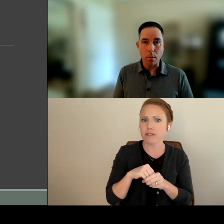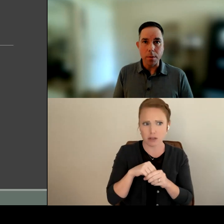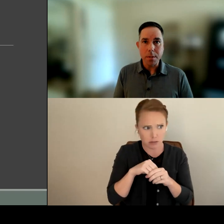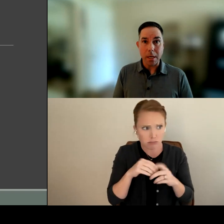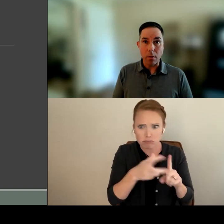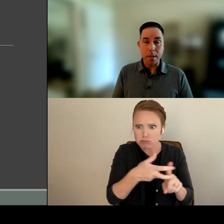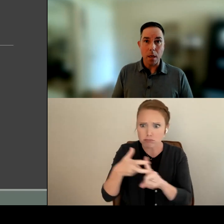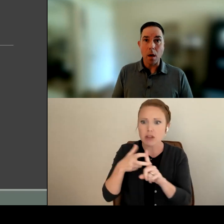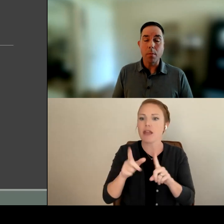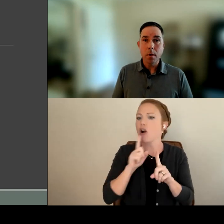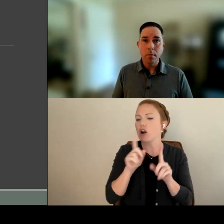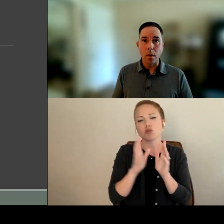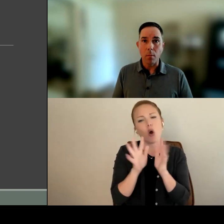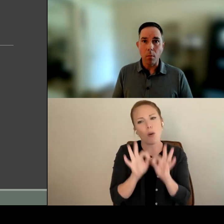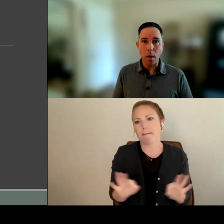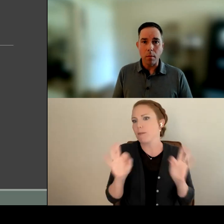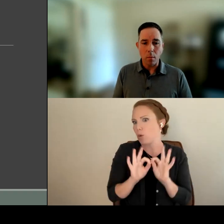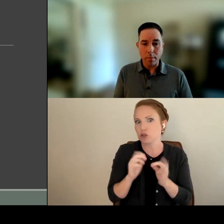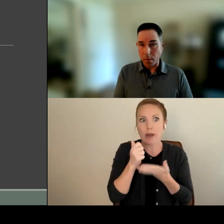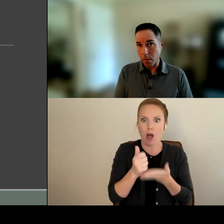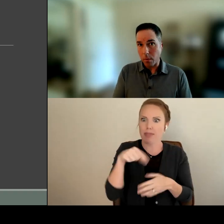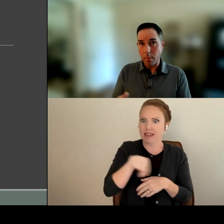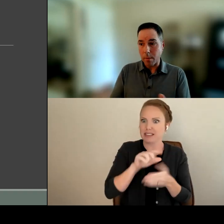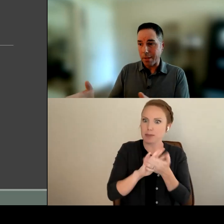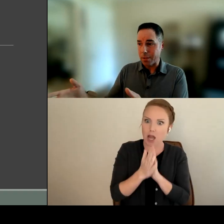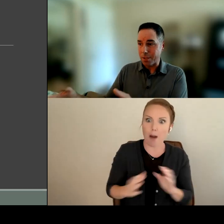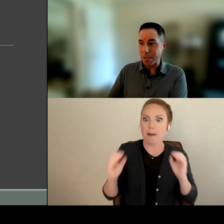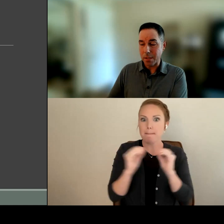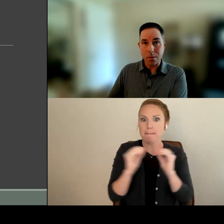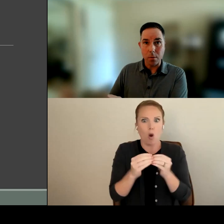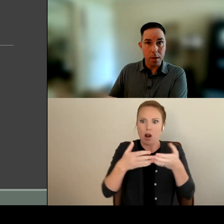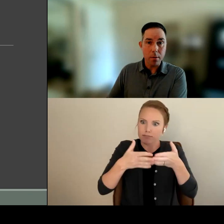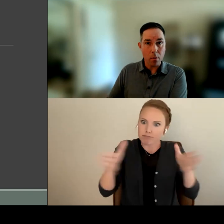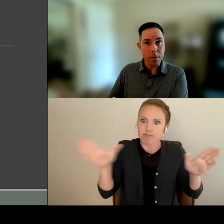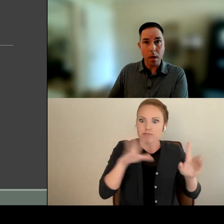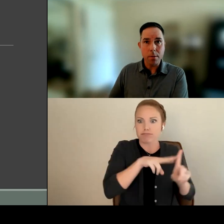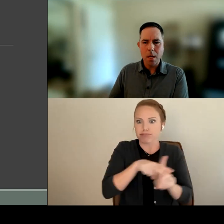be able to scale this up from one vertical and maybe just adjacent to another or others,